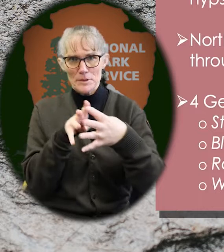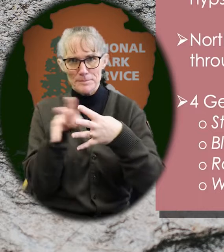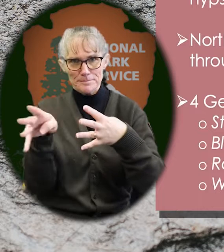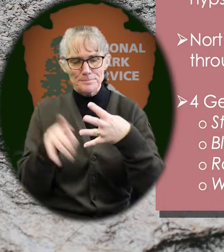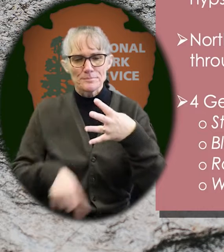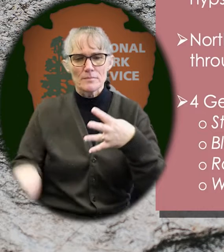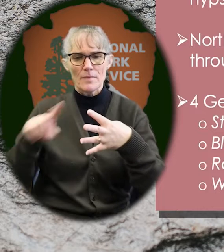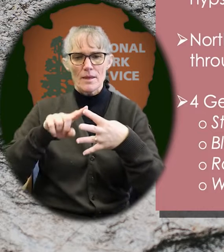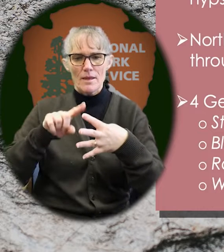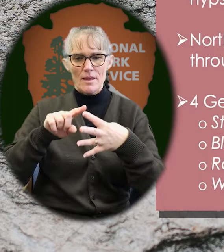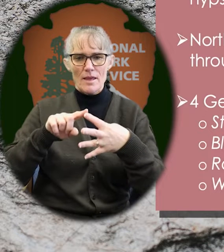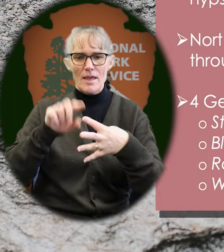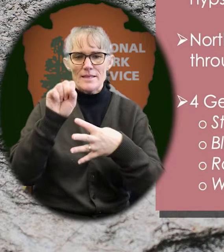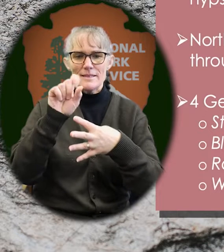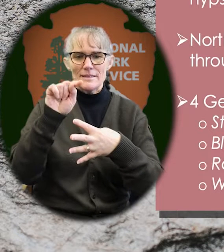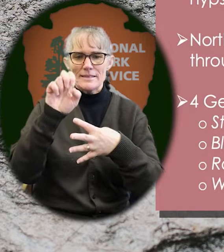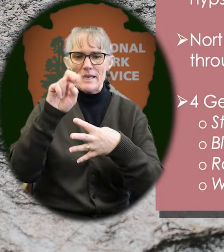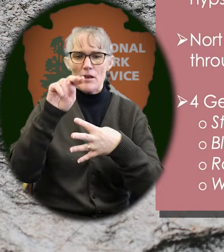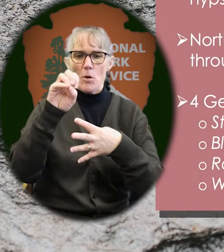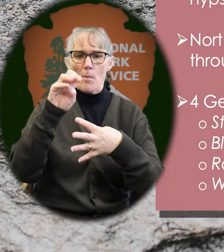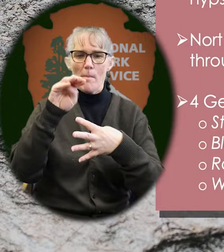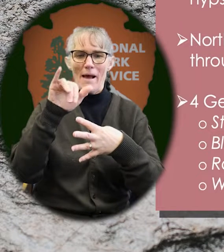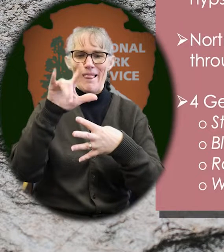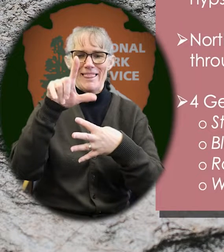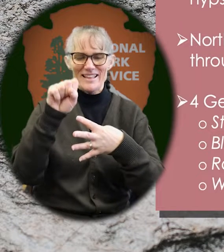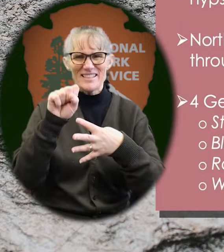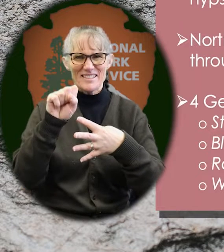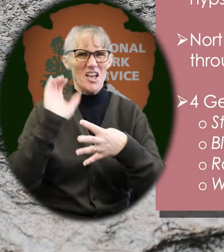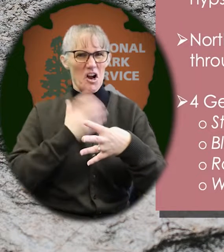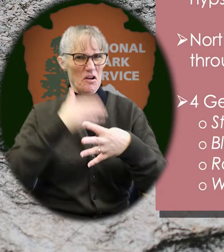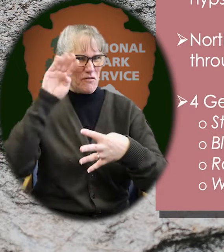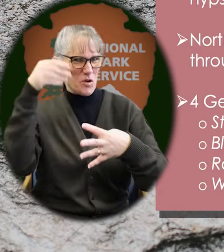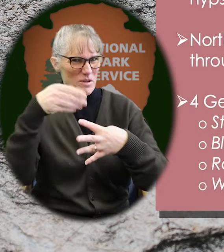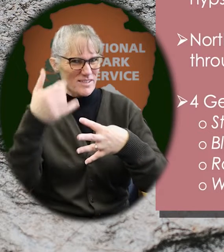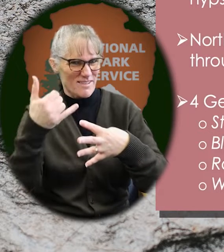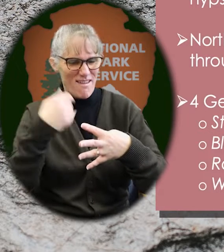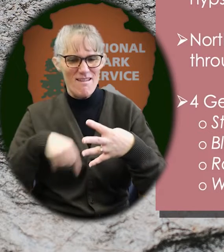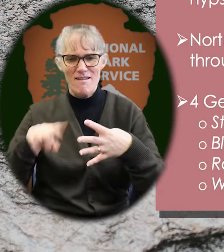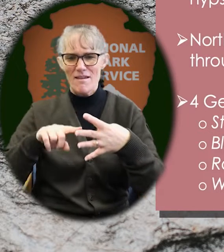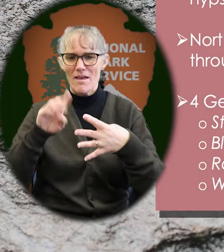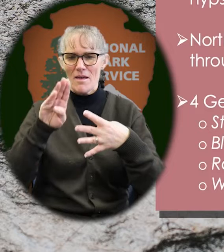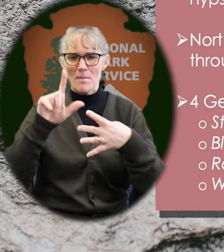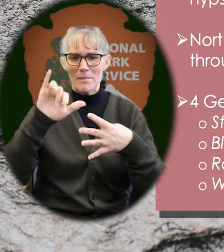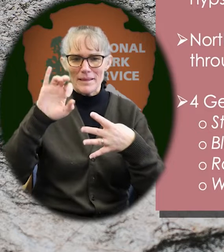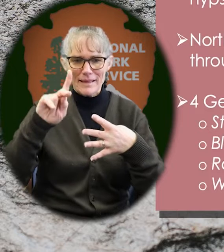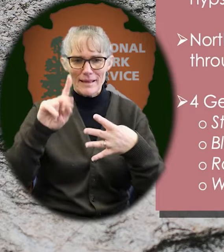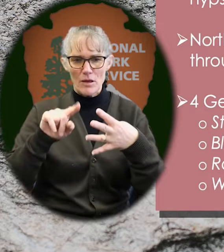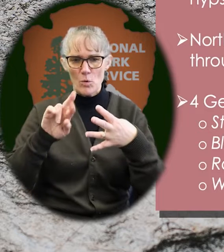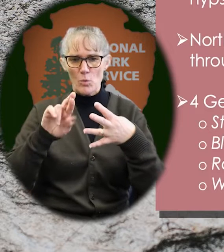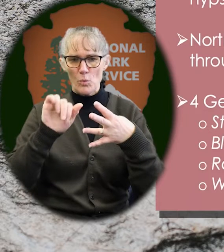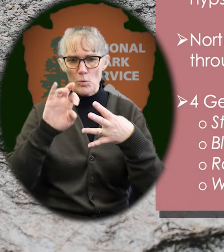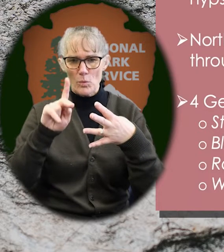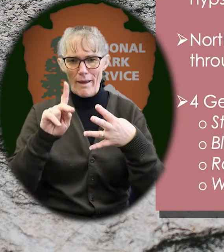Uh. Stenomylus, which we'll be talking about specifically today, uh but there's also Blickomylus, Rakomylus, and Wyomylus.